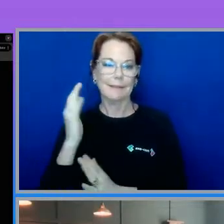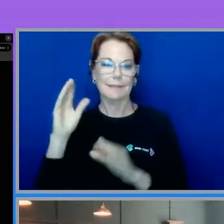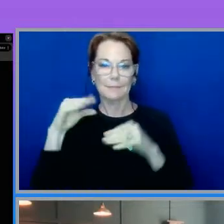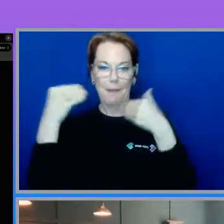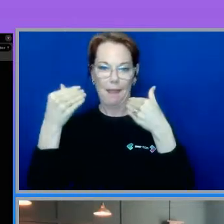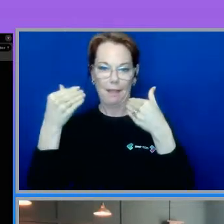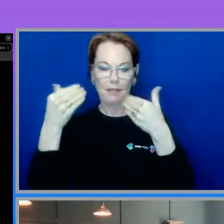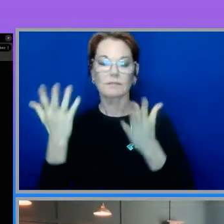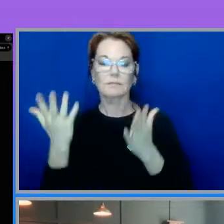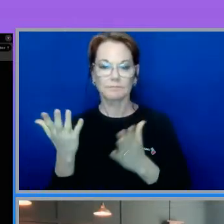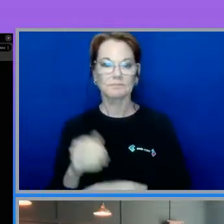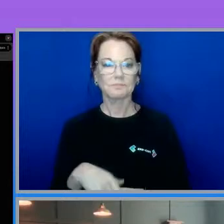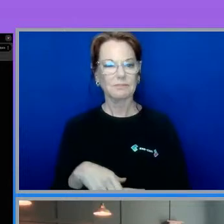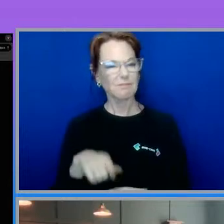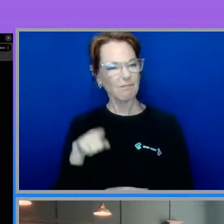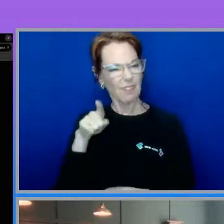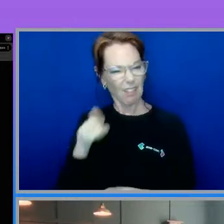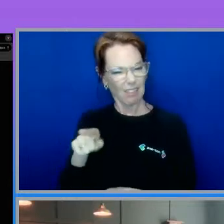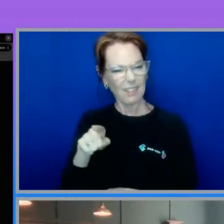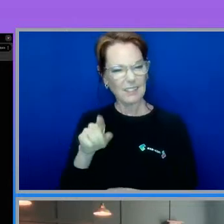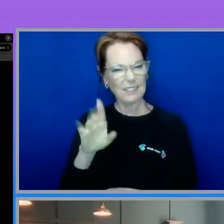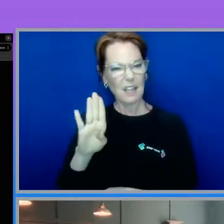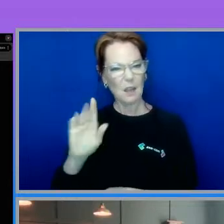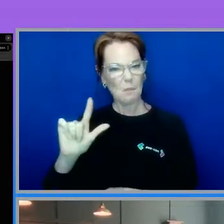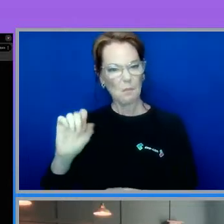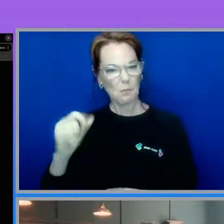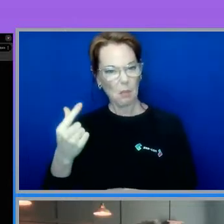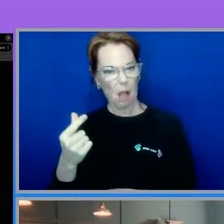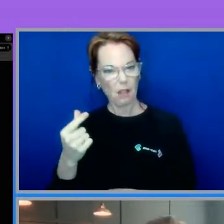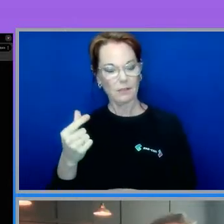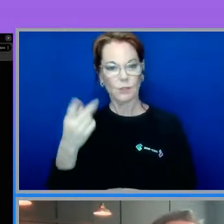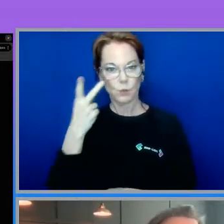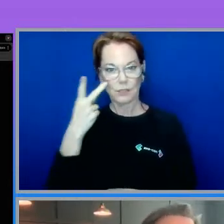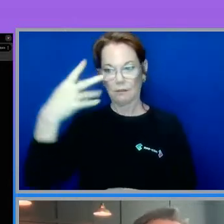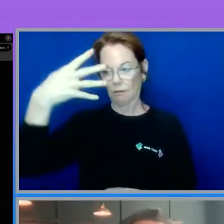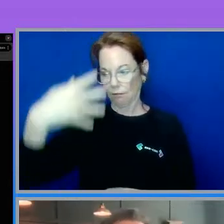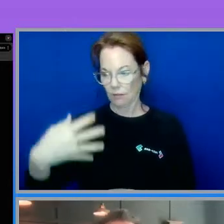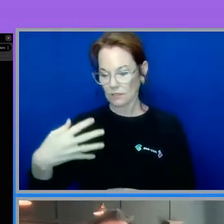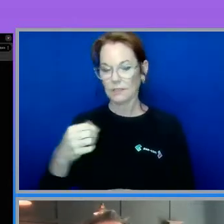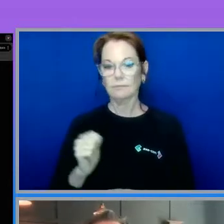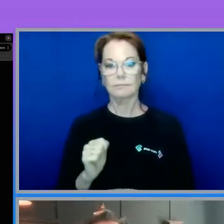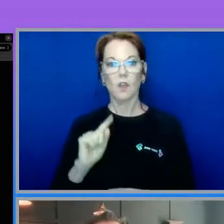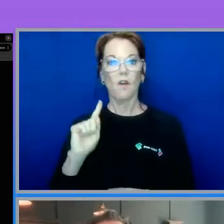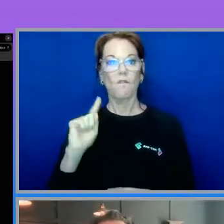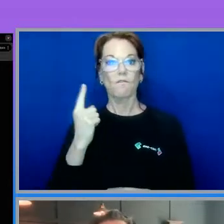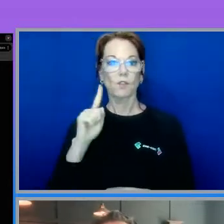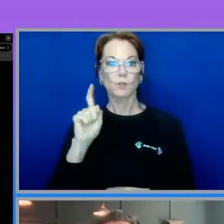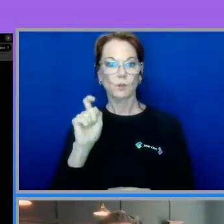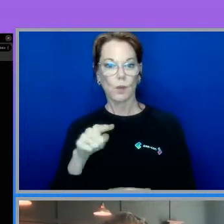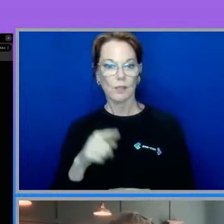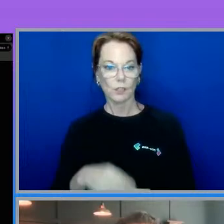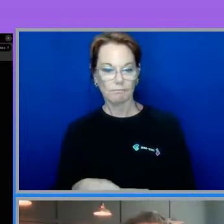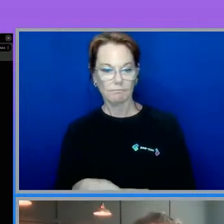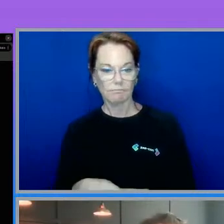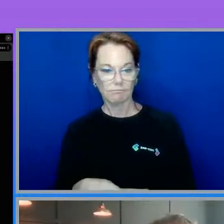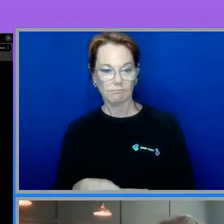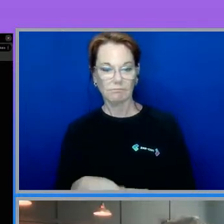of many blog listing a blog cards that you see on a listing site. And let's ask our first question what is the person